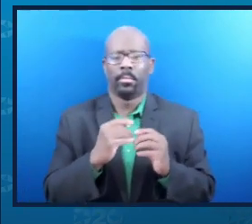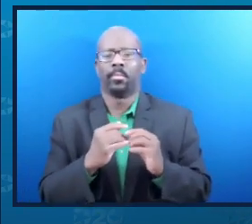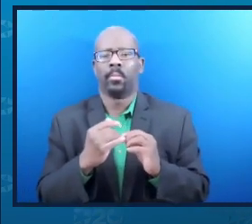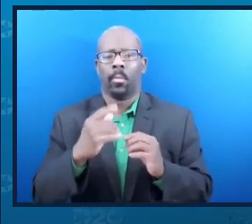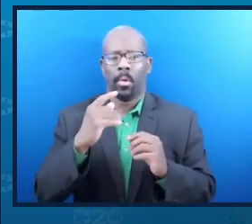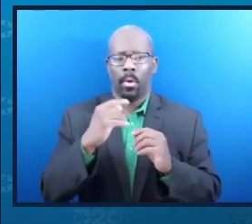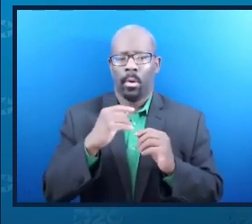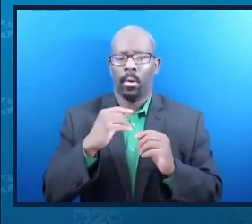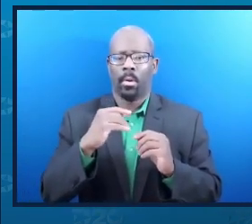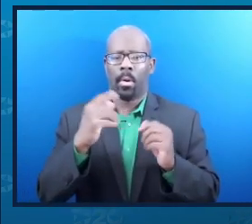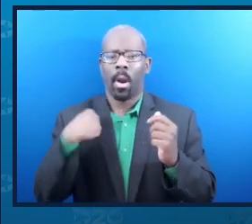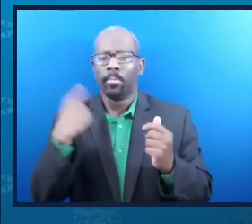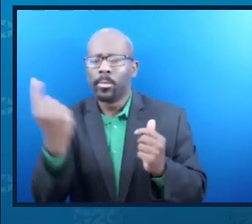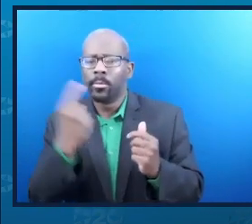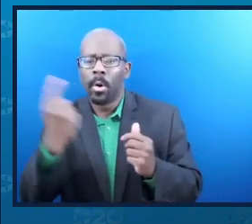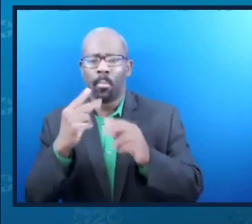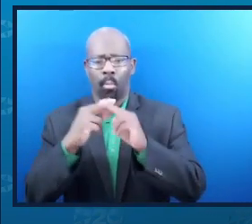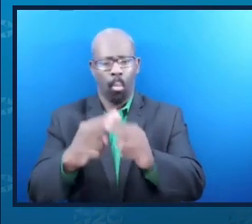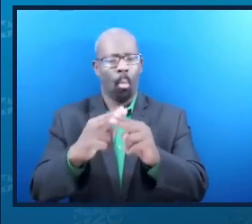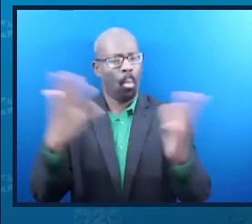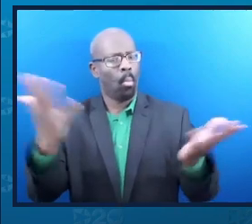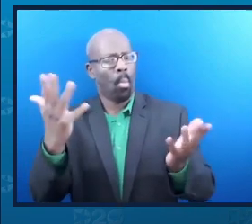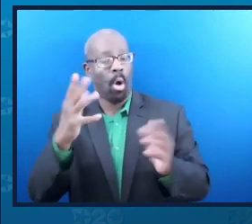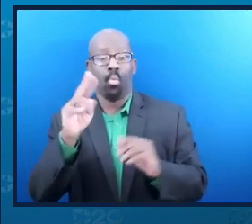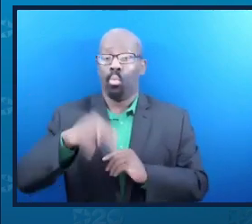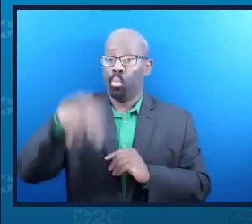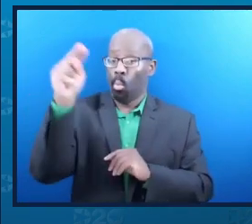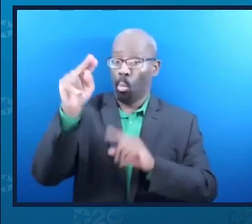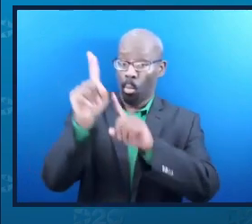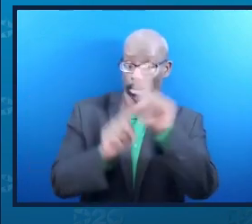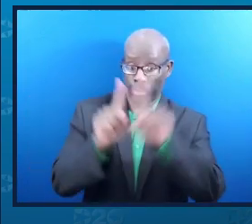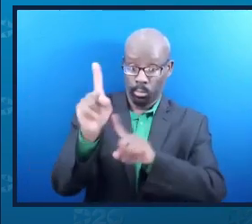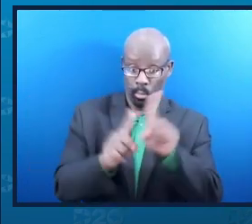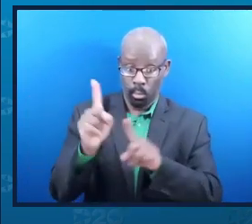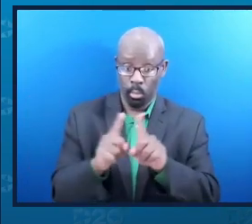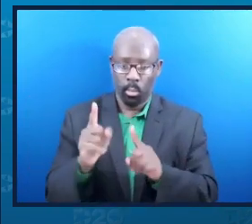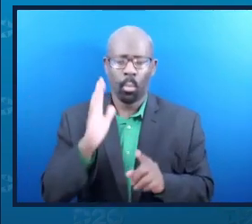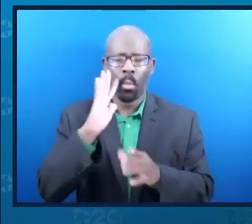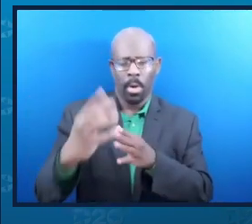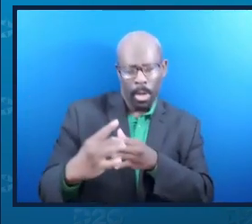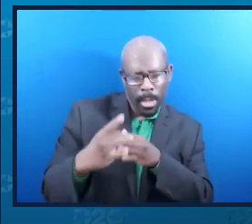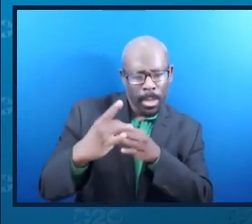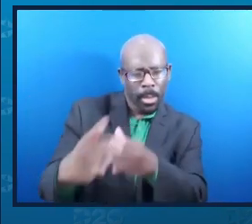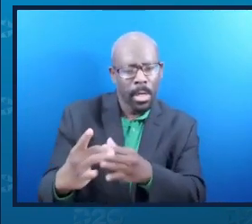NORTH STAR, THAT WOULD GUIDE FUTURE GENERATIONS.